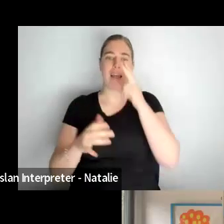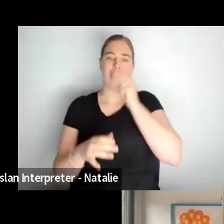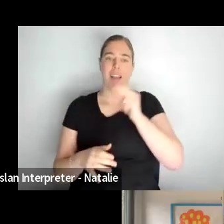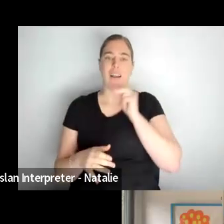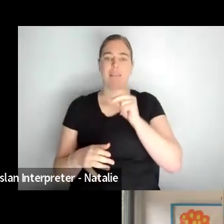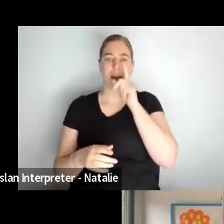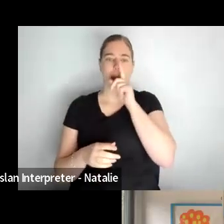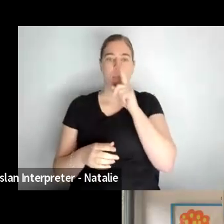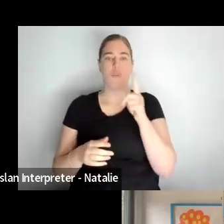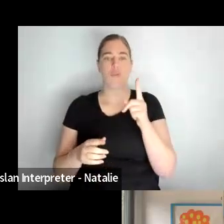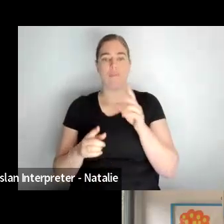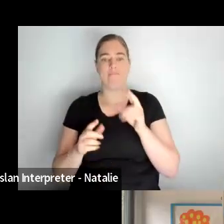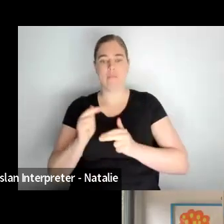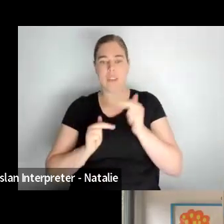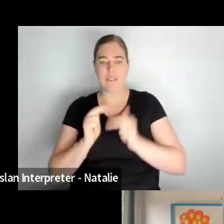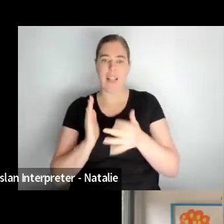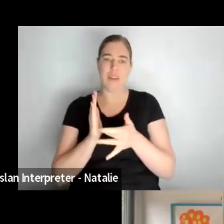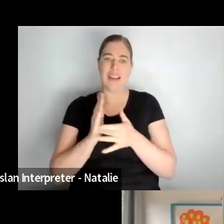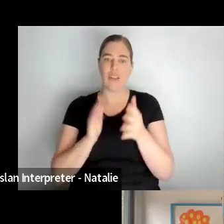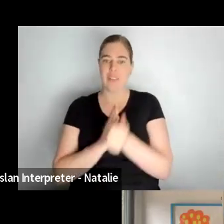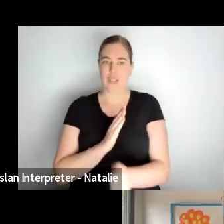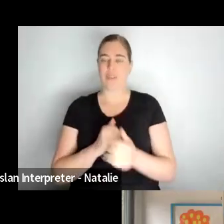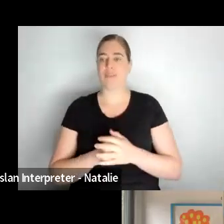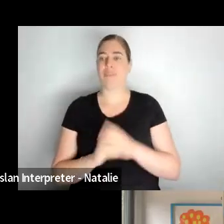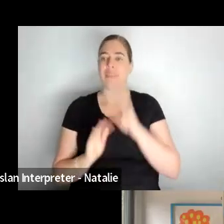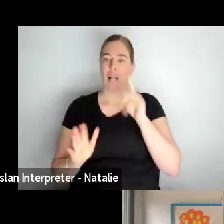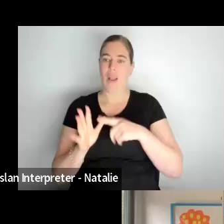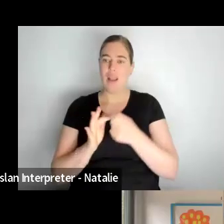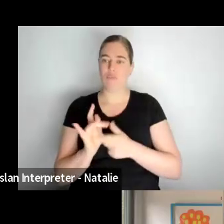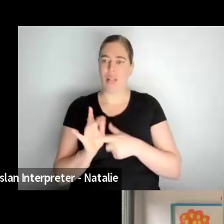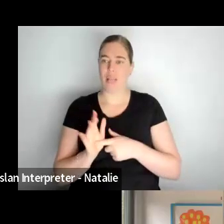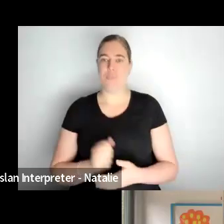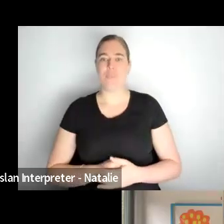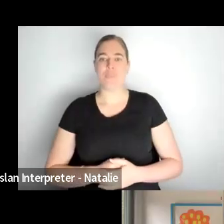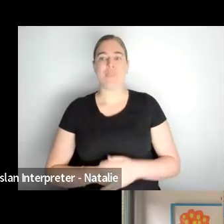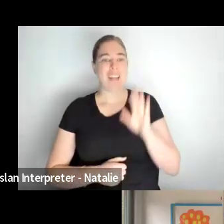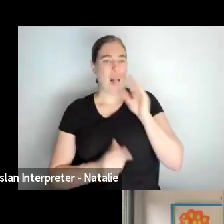in digital art making. Hello, April. >> Hi, Pip. Hi everyone.